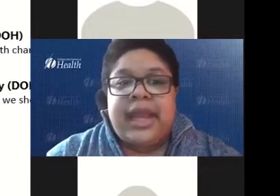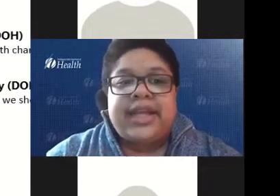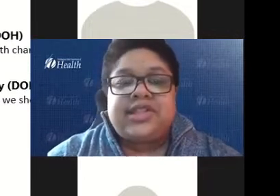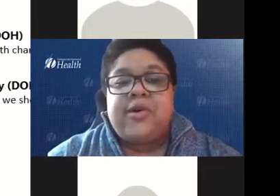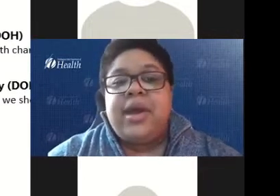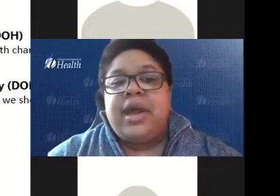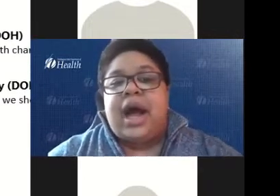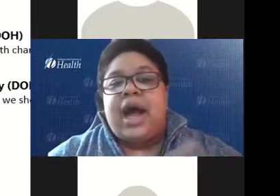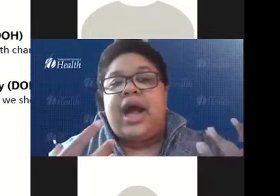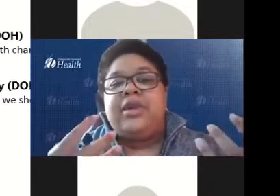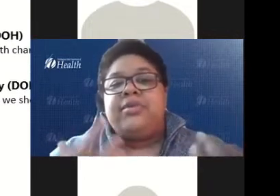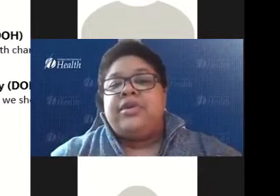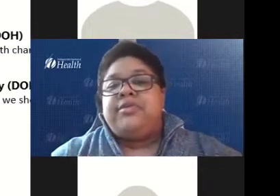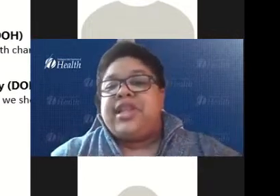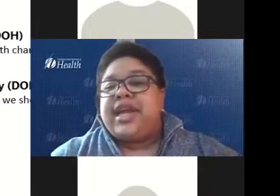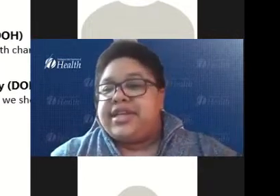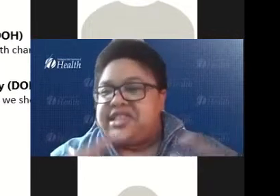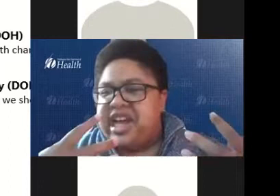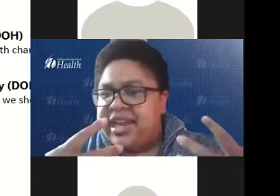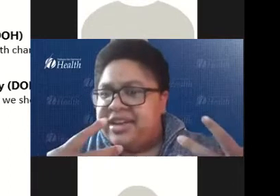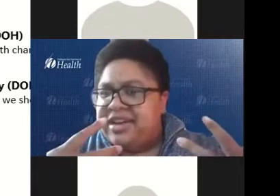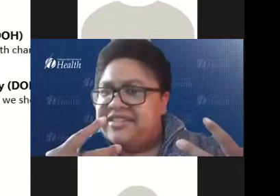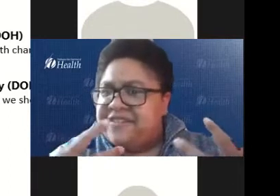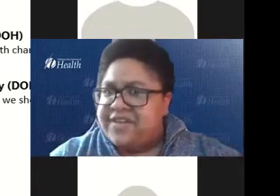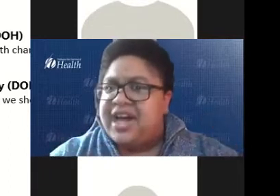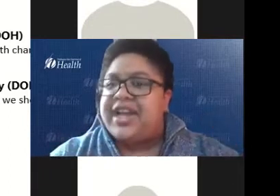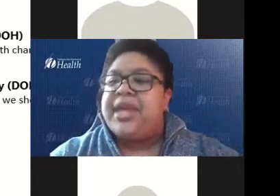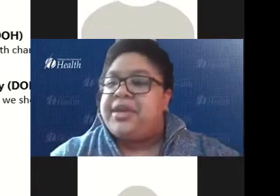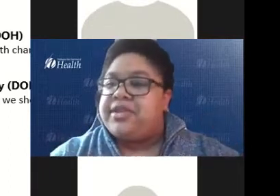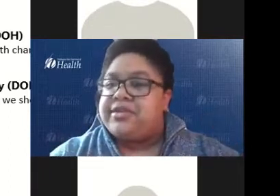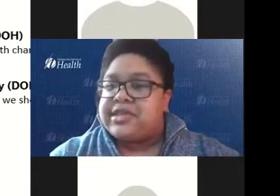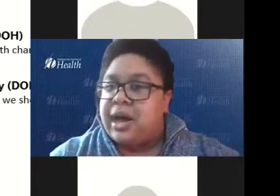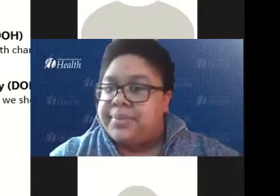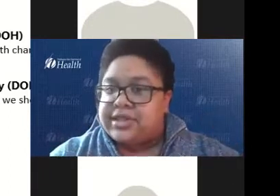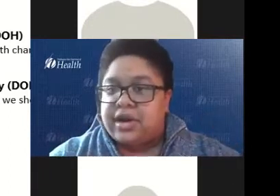And so, I really would like us to kinda define maybe what those topics are.